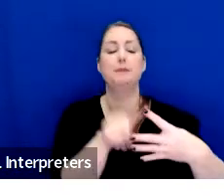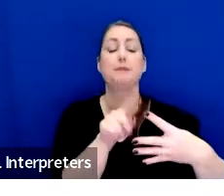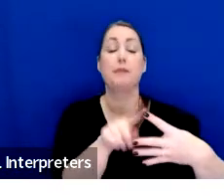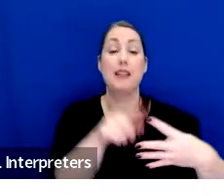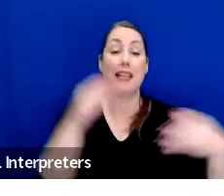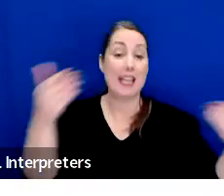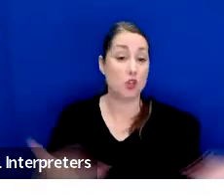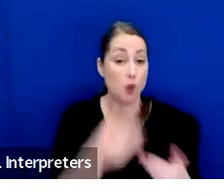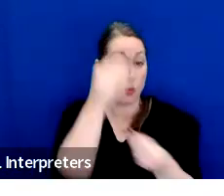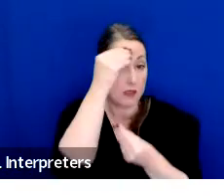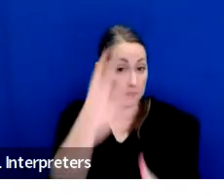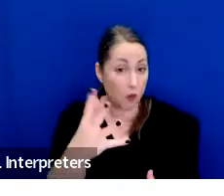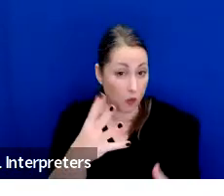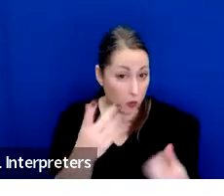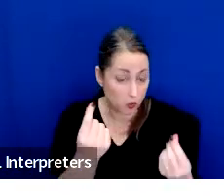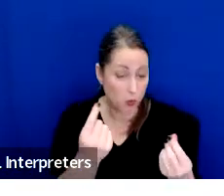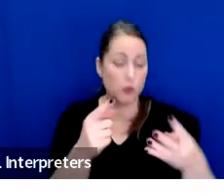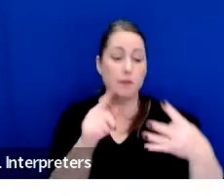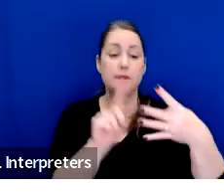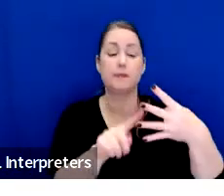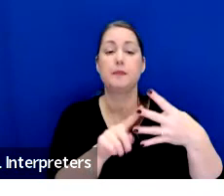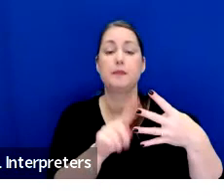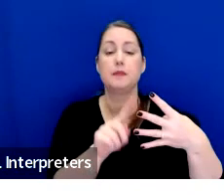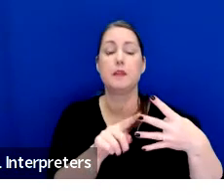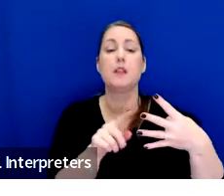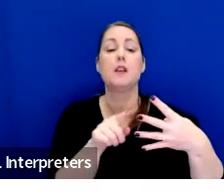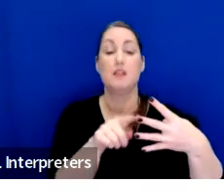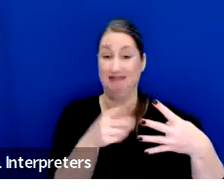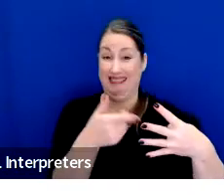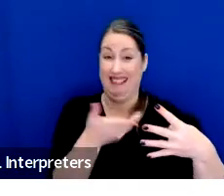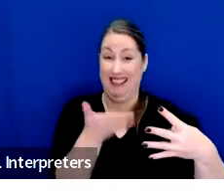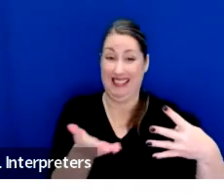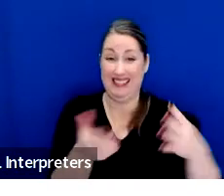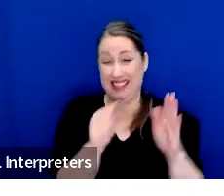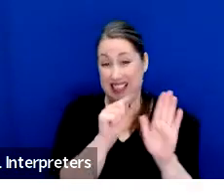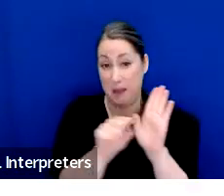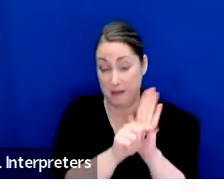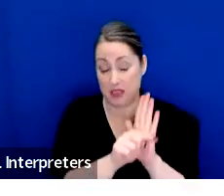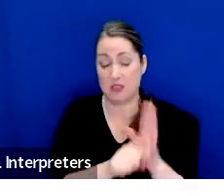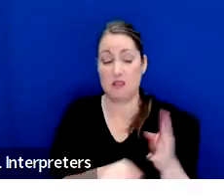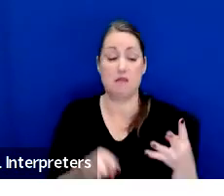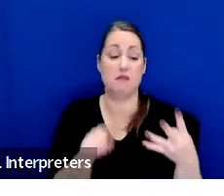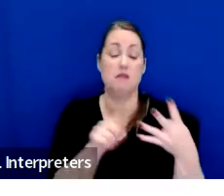that just tells students, okay, you make sure you've done everything, and then they might have a quiz